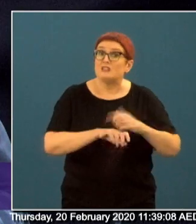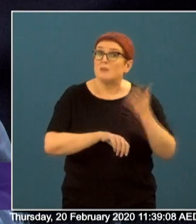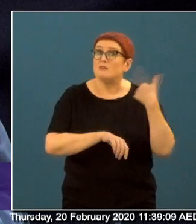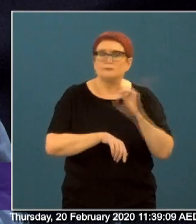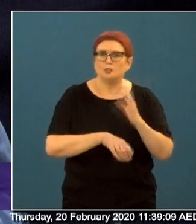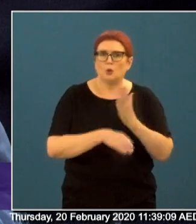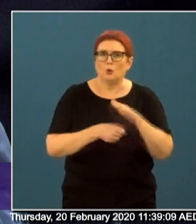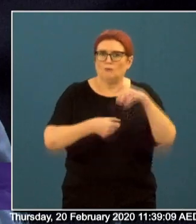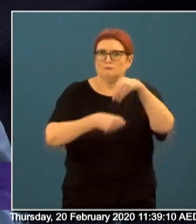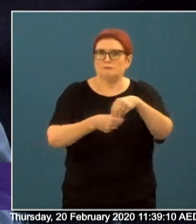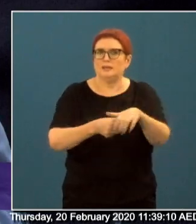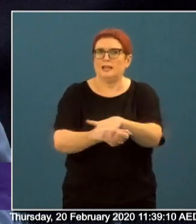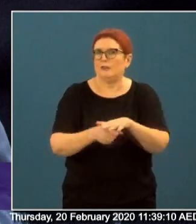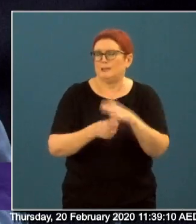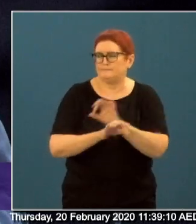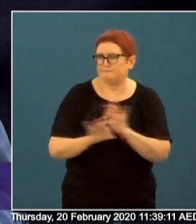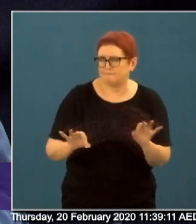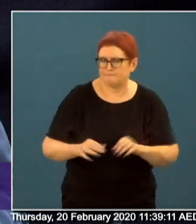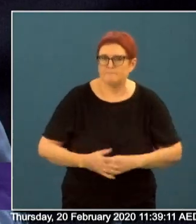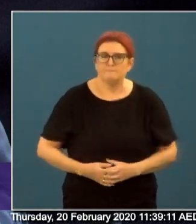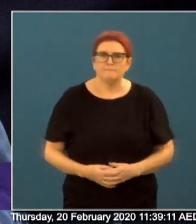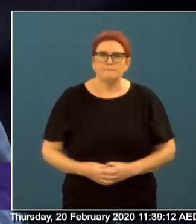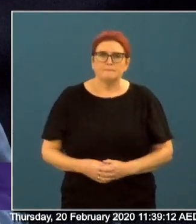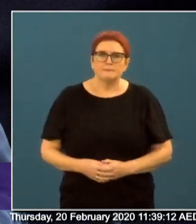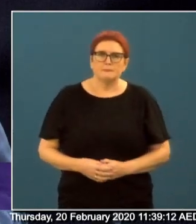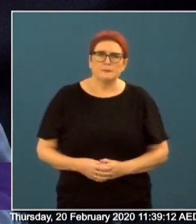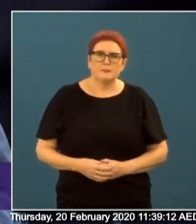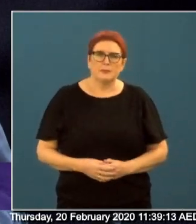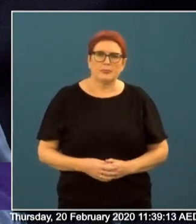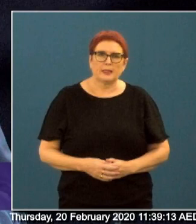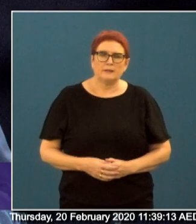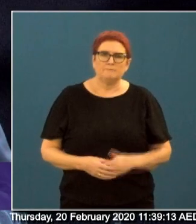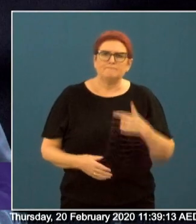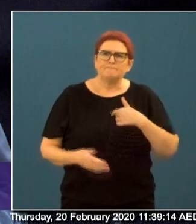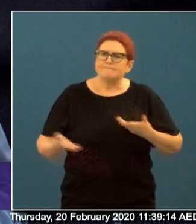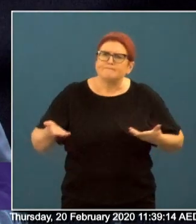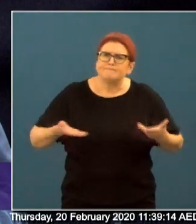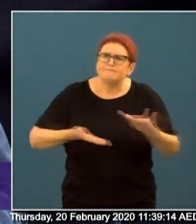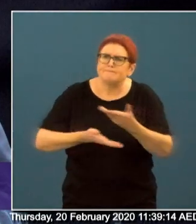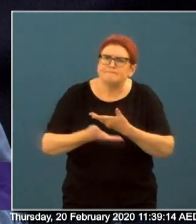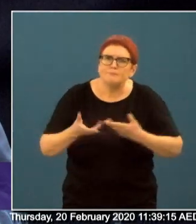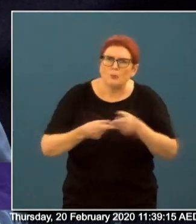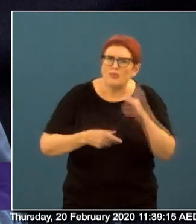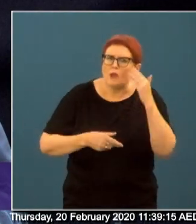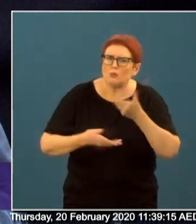And my understanding comes from discussions with Professor Beange over many years,